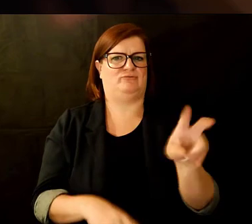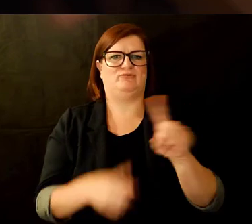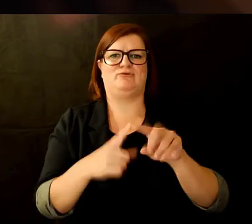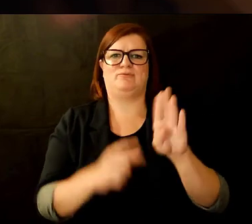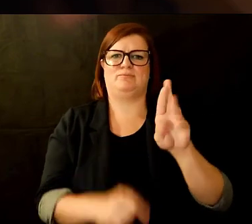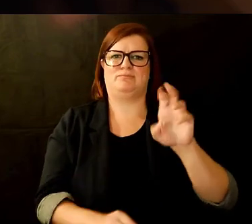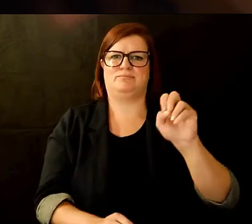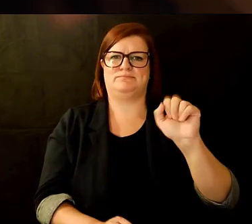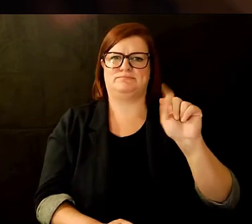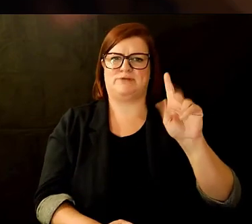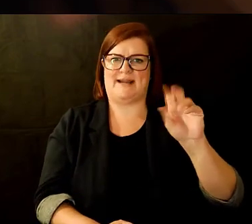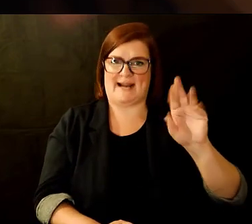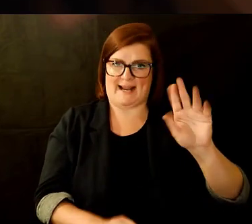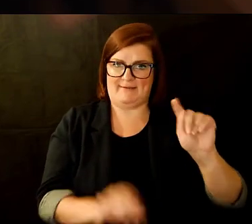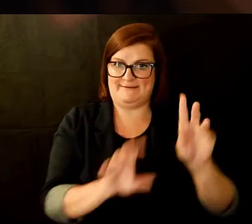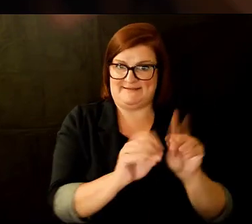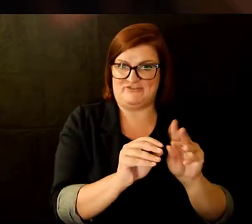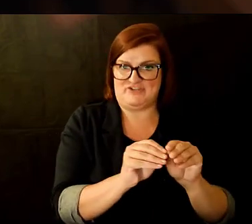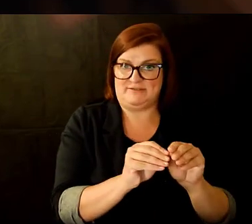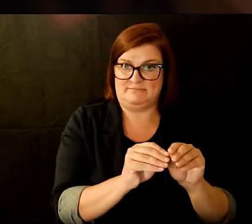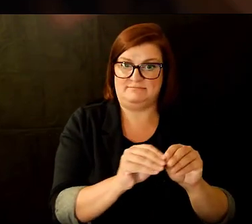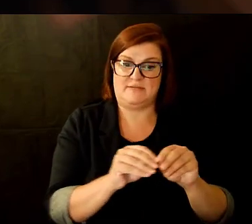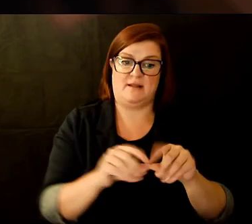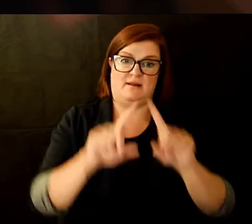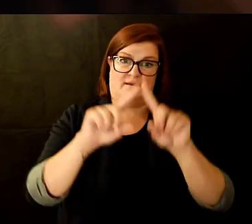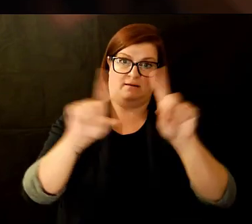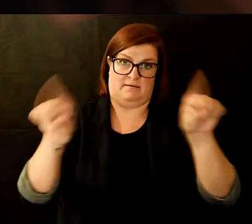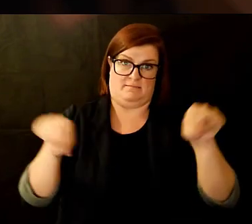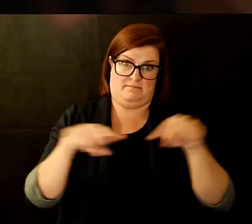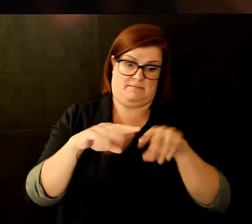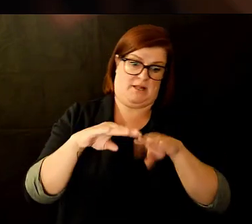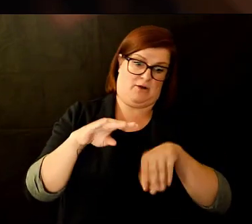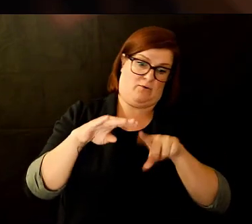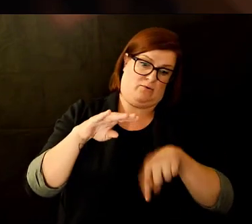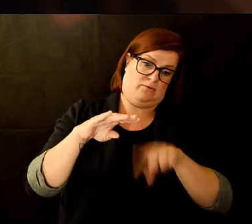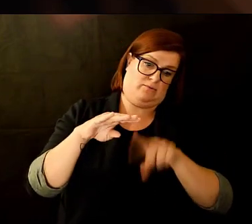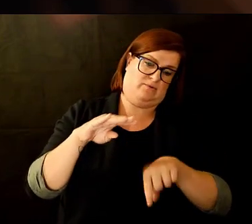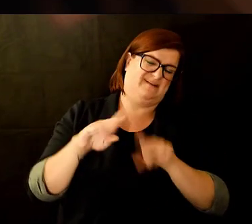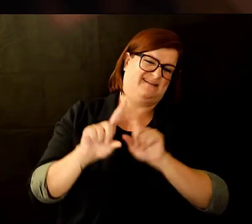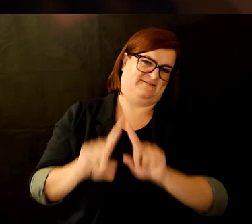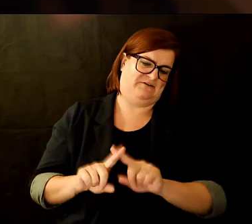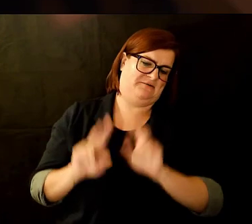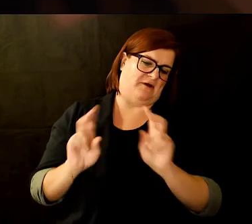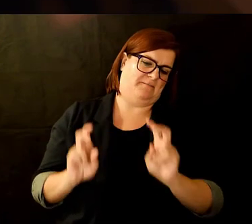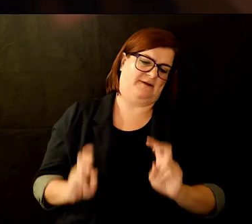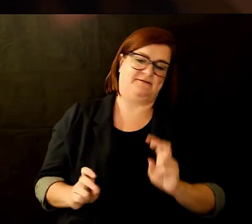Below, you will see a list of session topics. Just click the link next to the session you would like to join